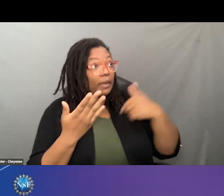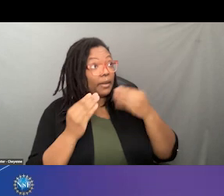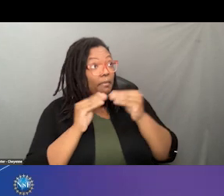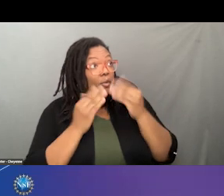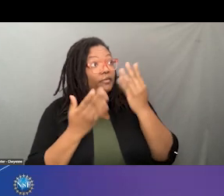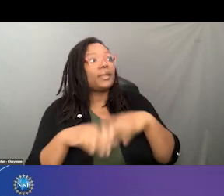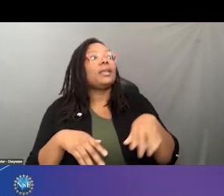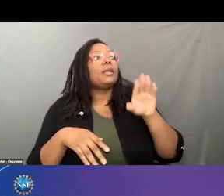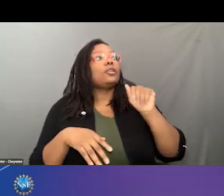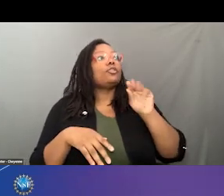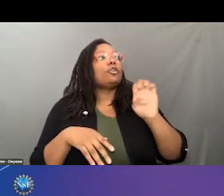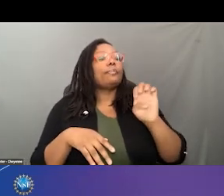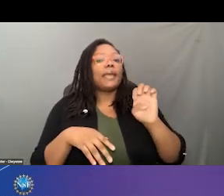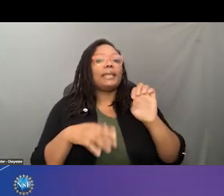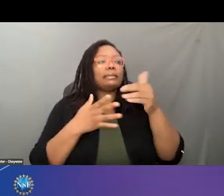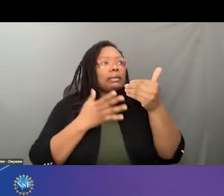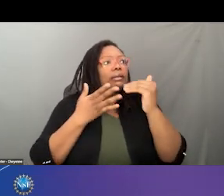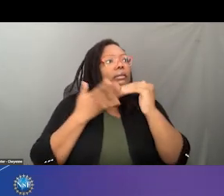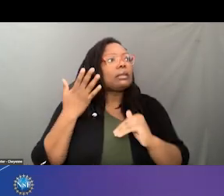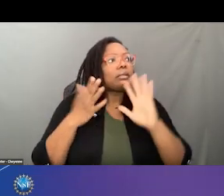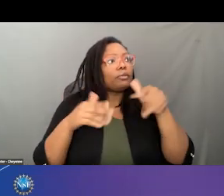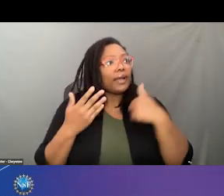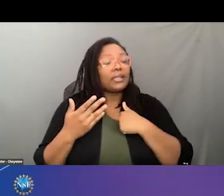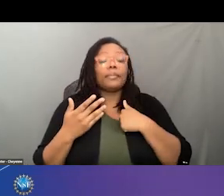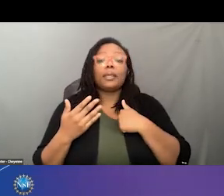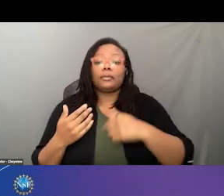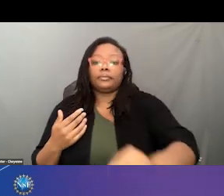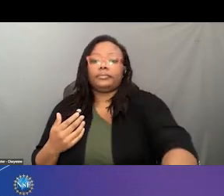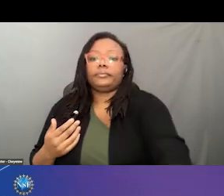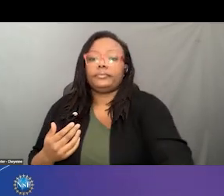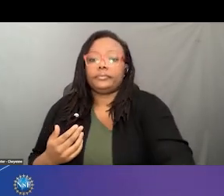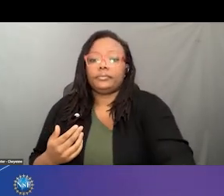I need you to provide your basis of estimate for this. And there you go, first, delay.